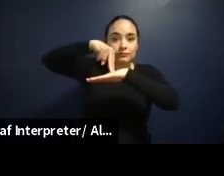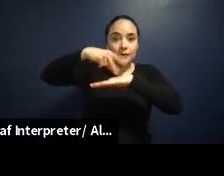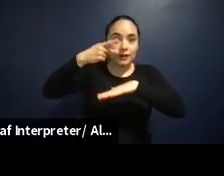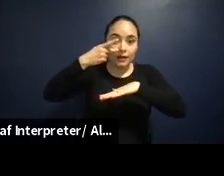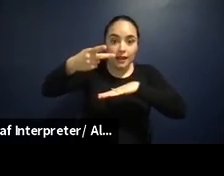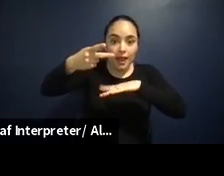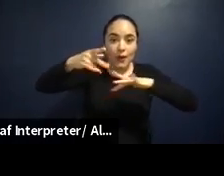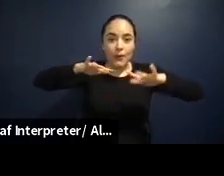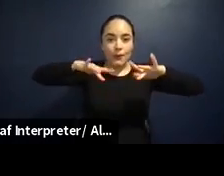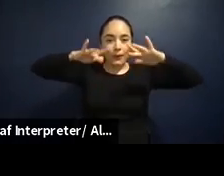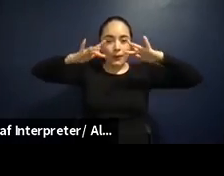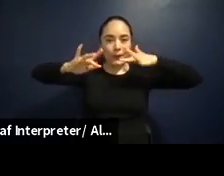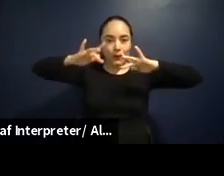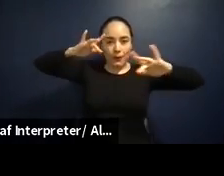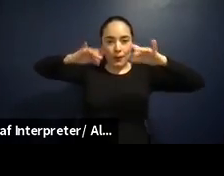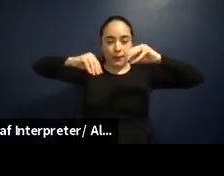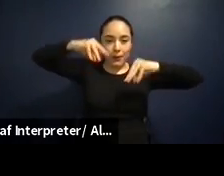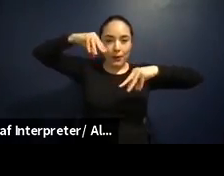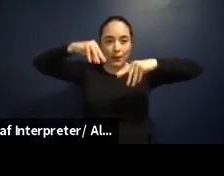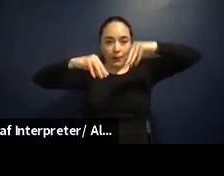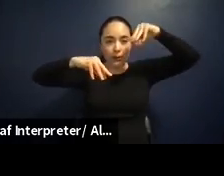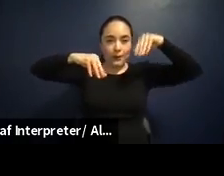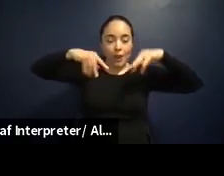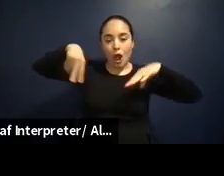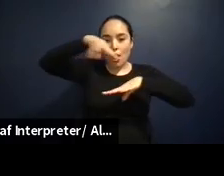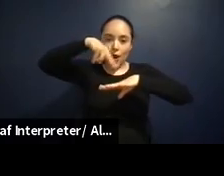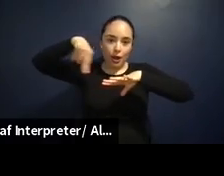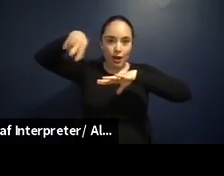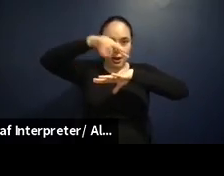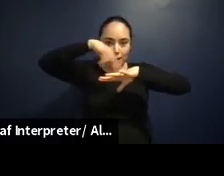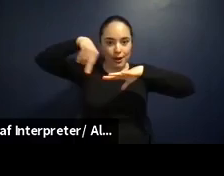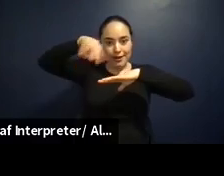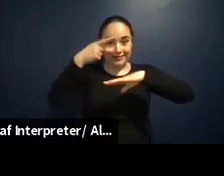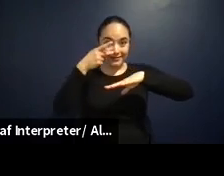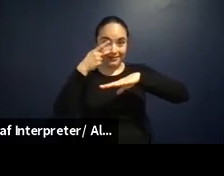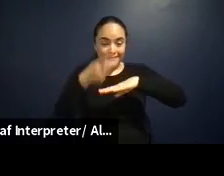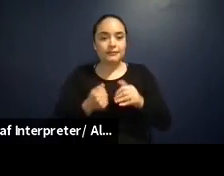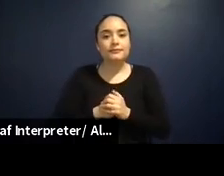effects that are coming up when I walk on it, because you can actually squish it all together